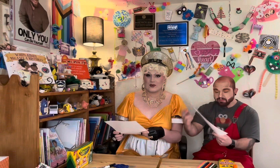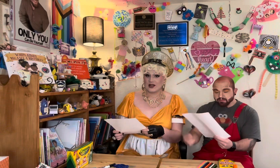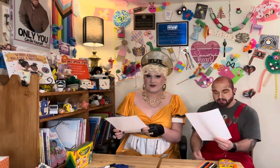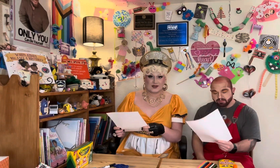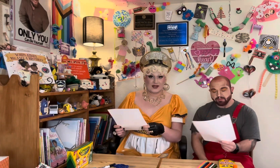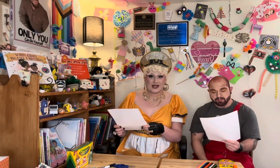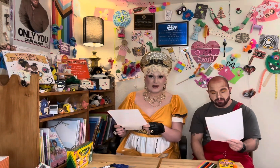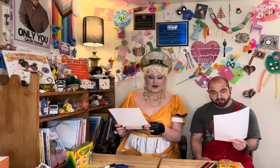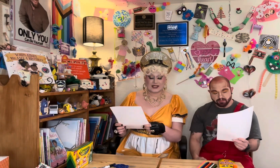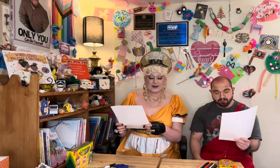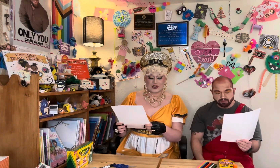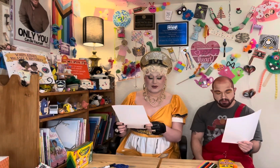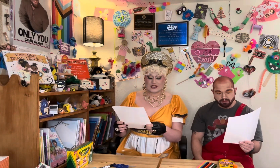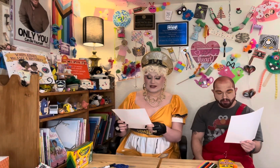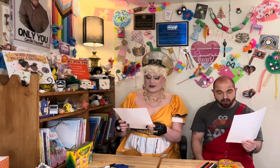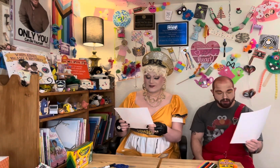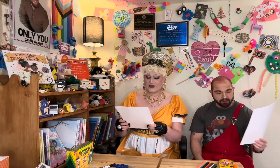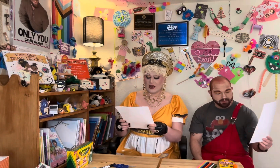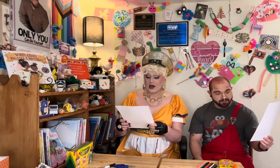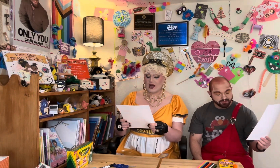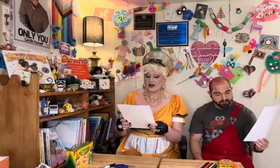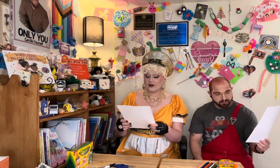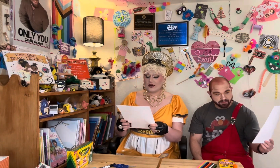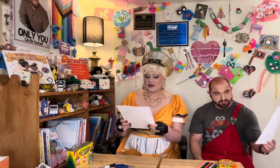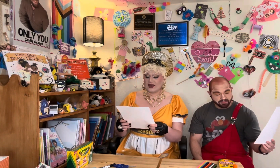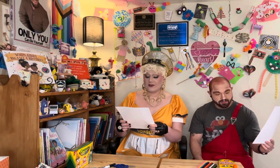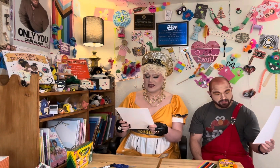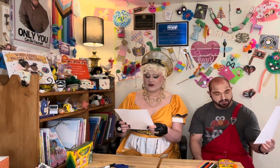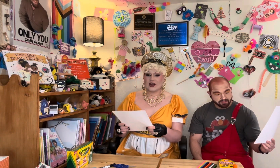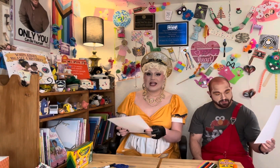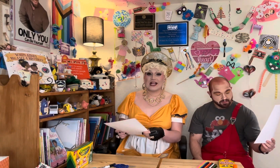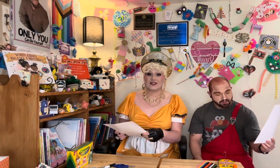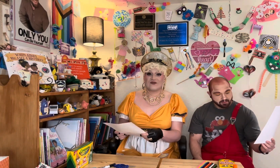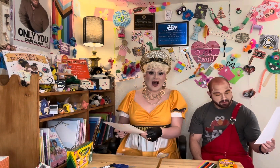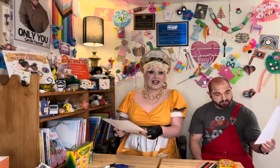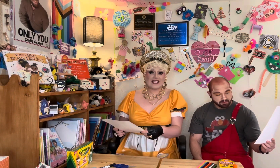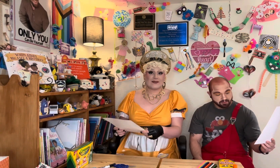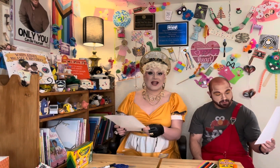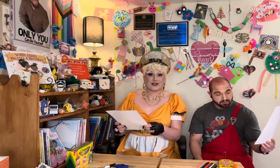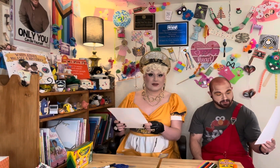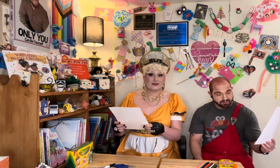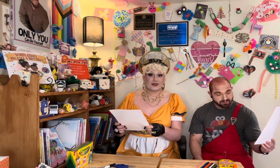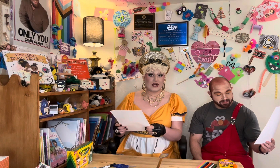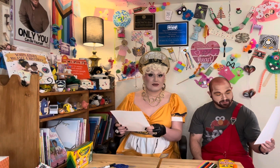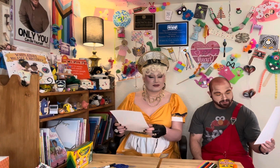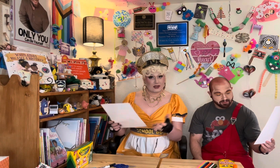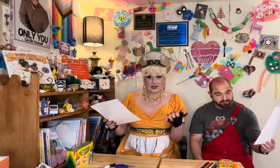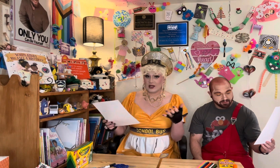we love to be here at Reading Time with the Queens. Another theme is "Reading is FUNdamental." So, you